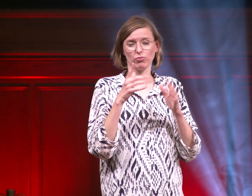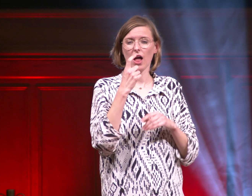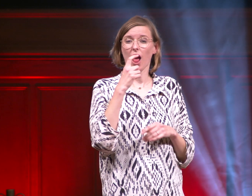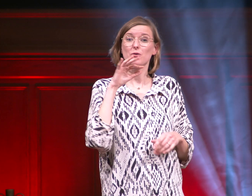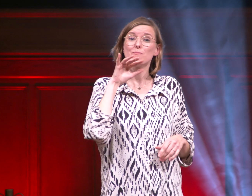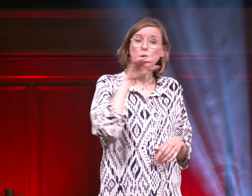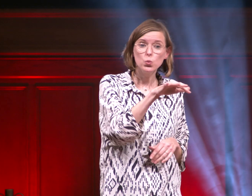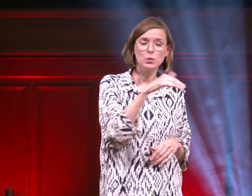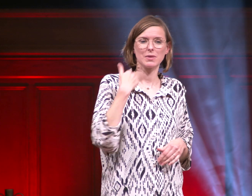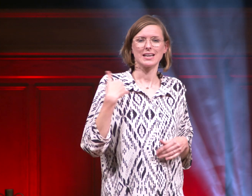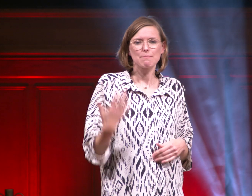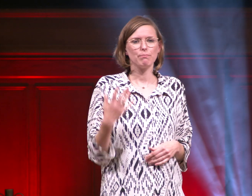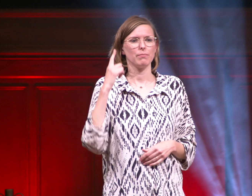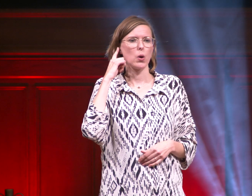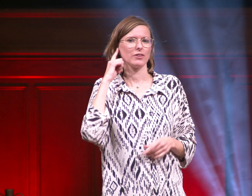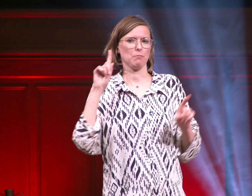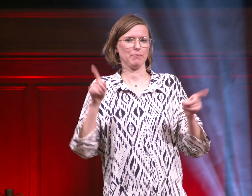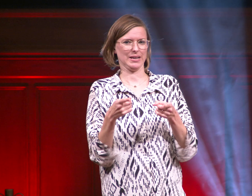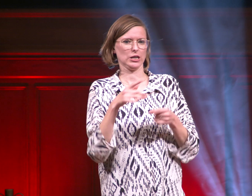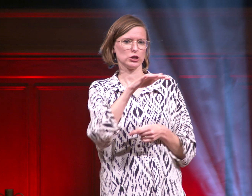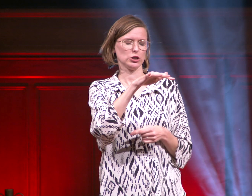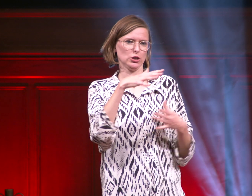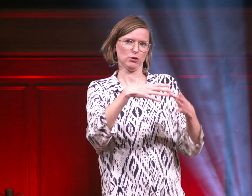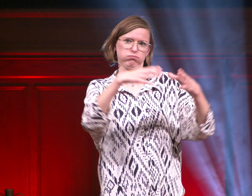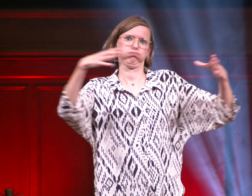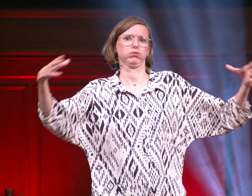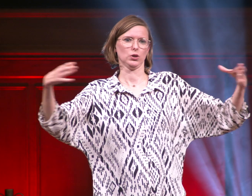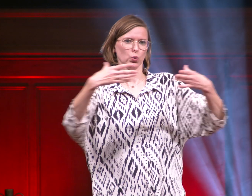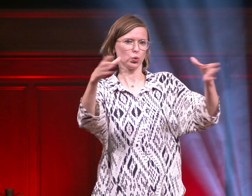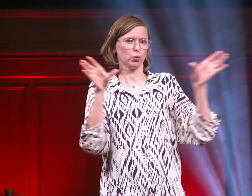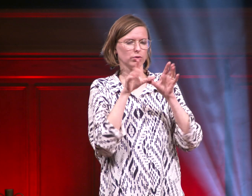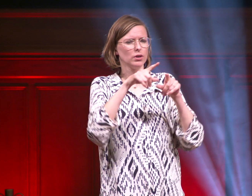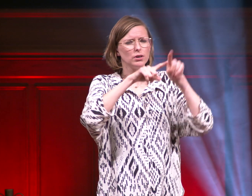Well, there's a large group of about 1.5 million people some degree of hearing loss.